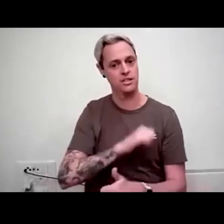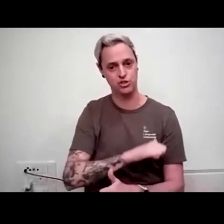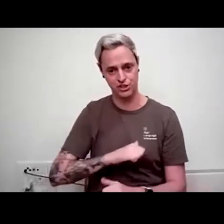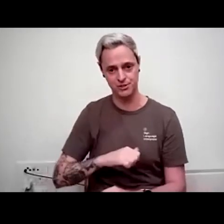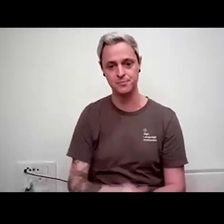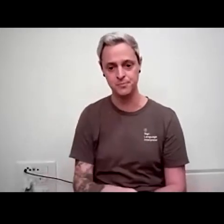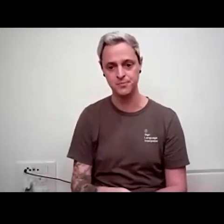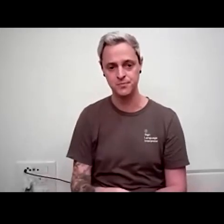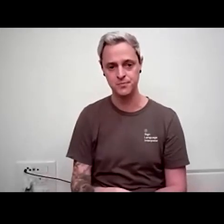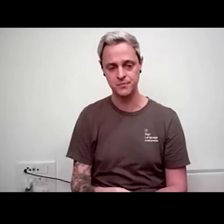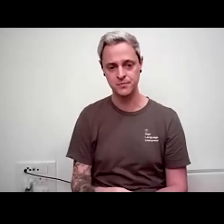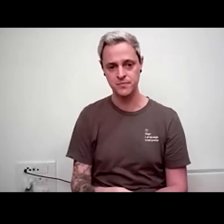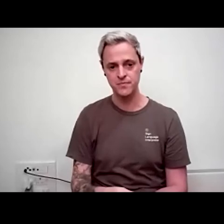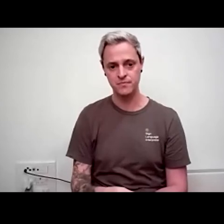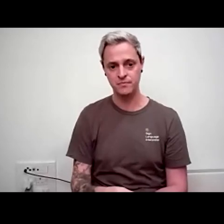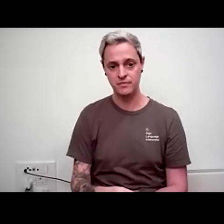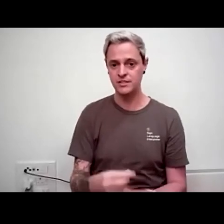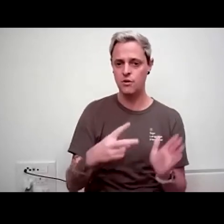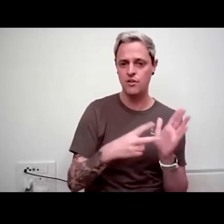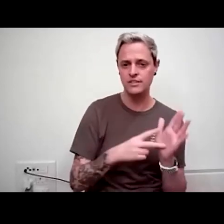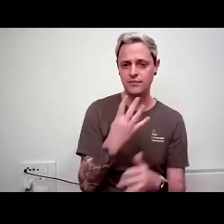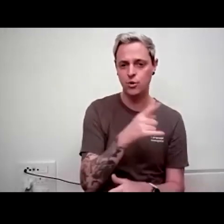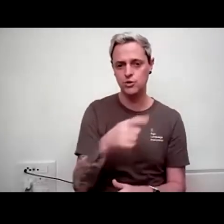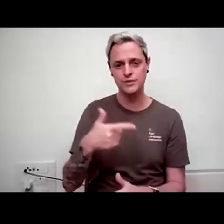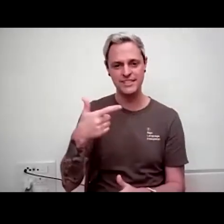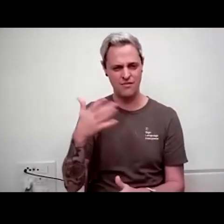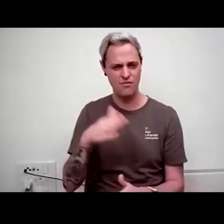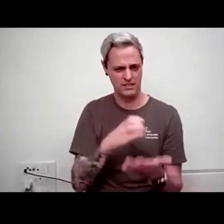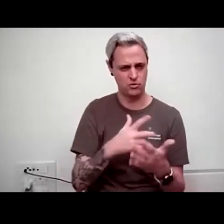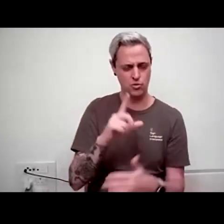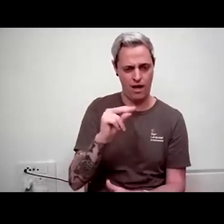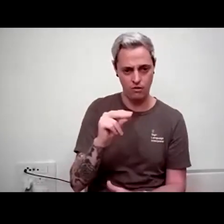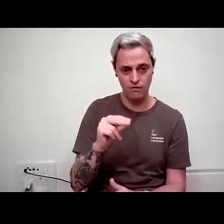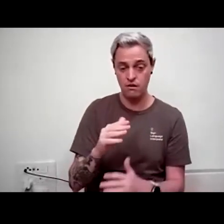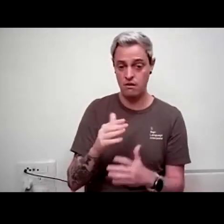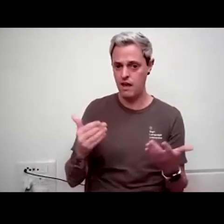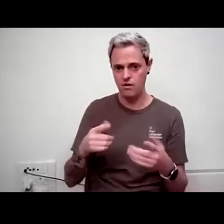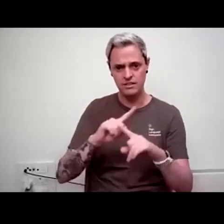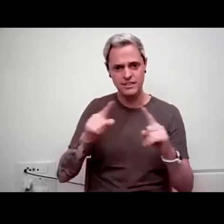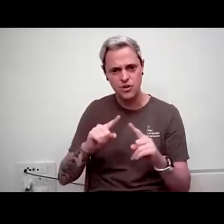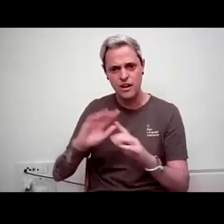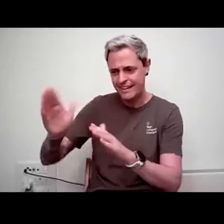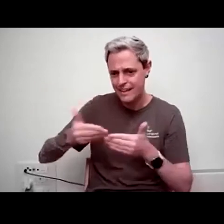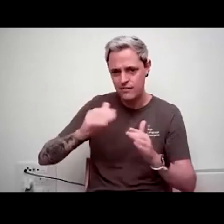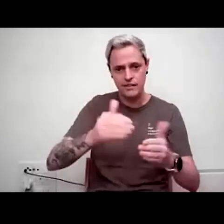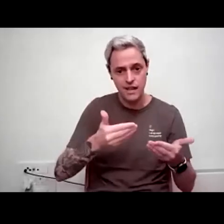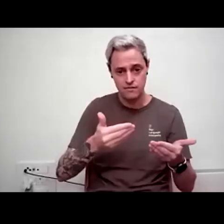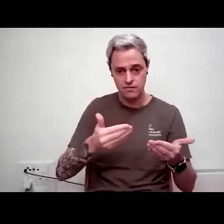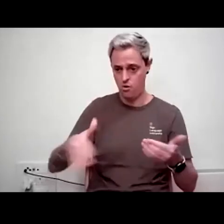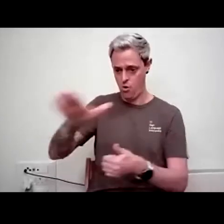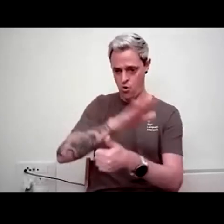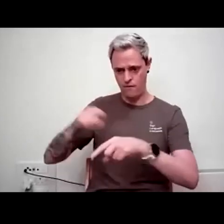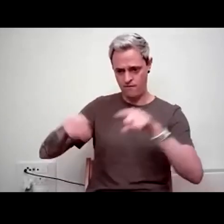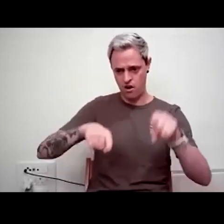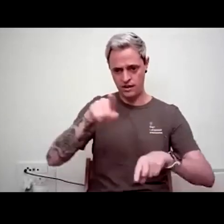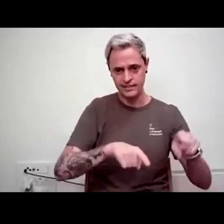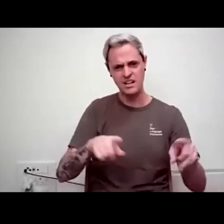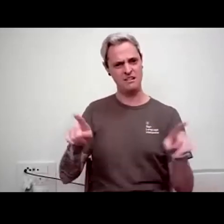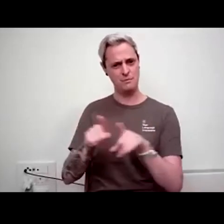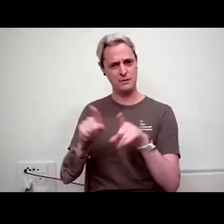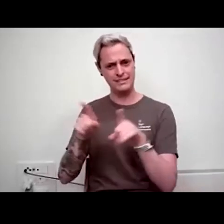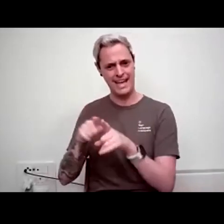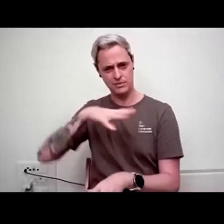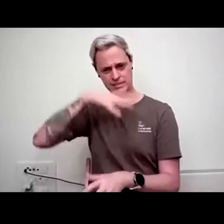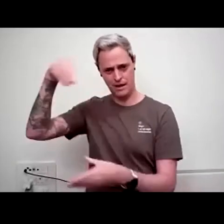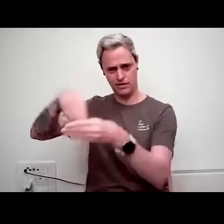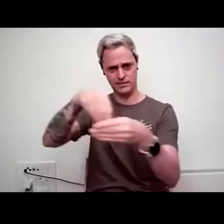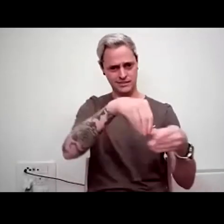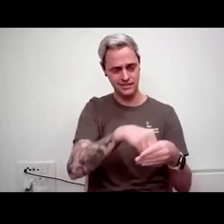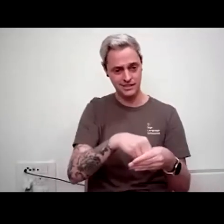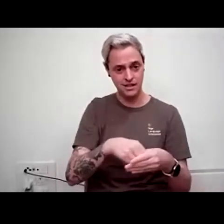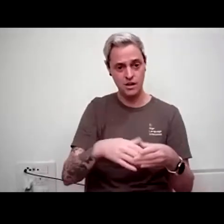As he says in verses four to seven of Chapter 12, “now there are varieties of gifts, but the same Spirit, and there are varieties of services, but the same Lord